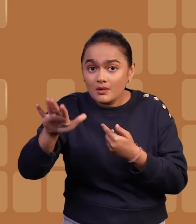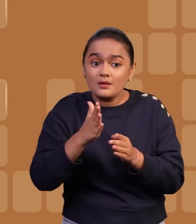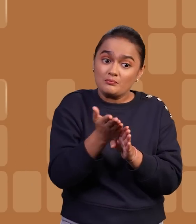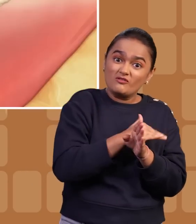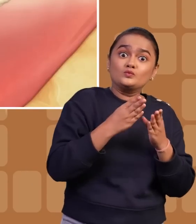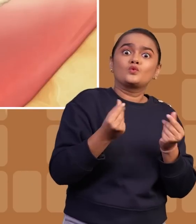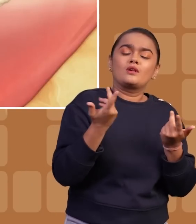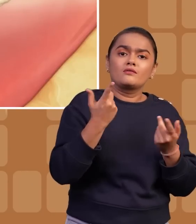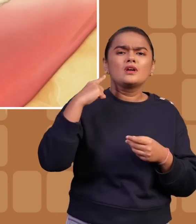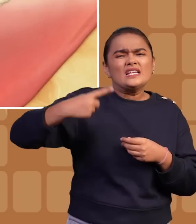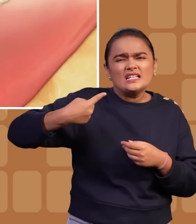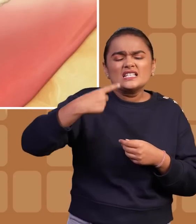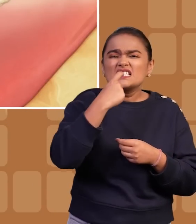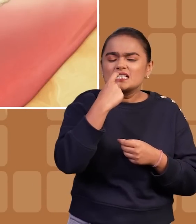First is regular dental cleaning.